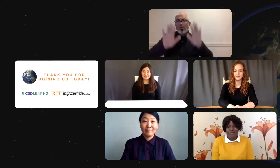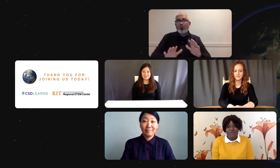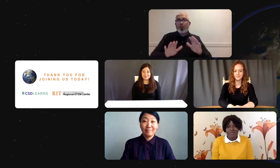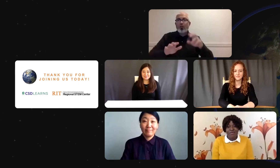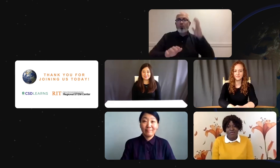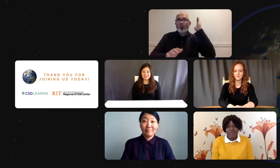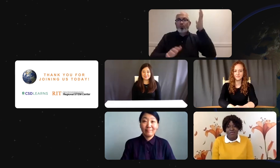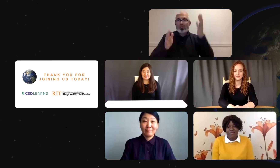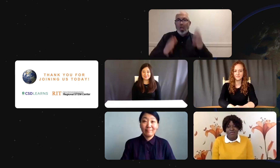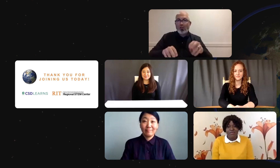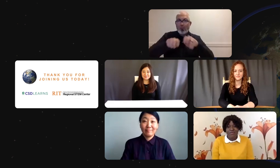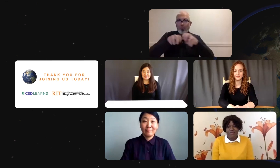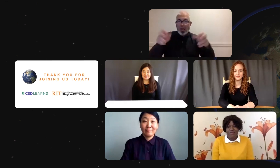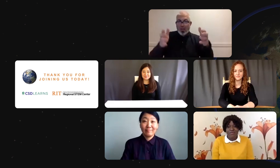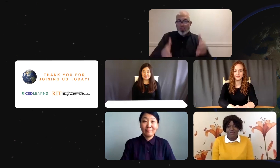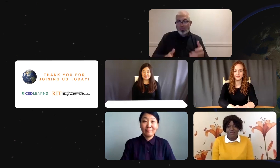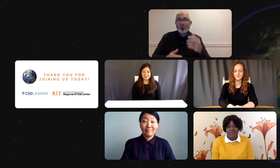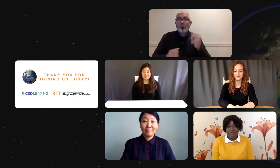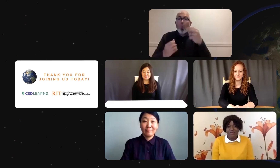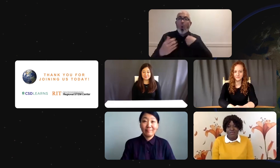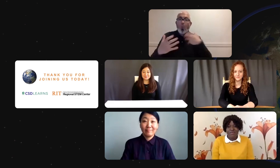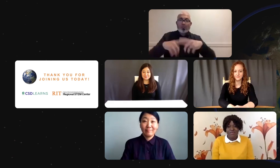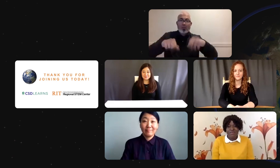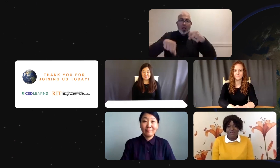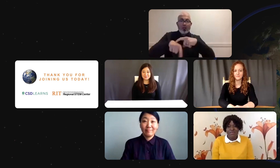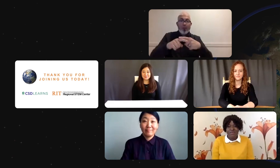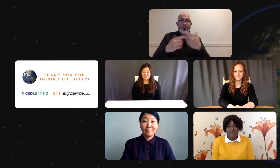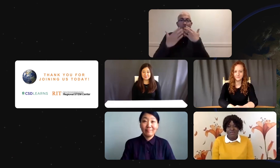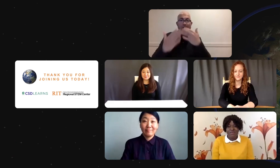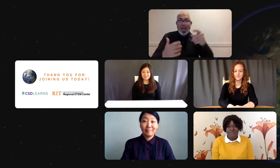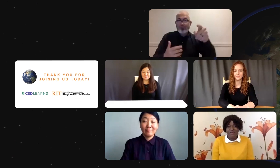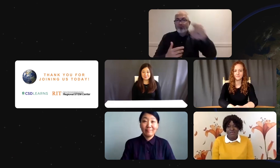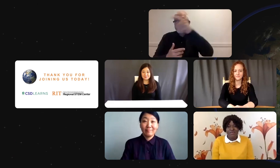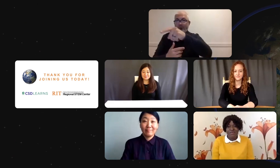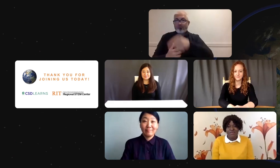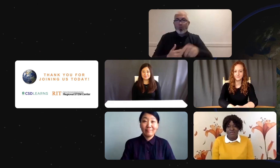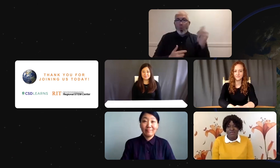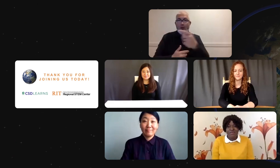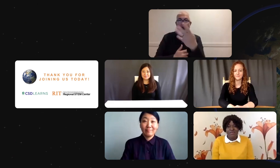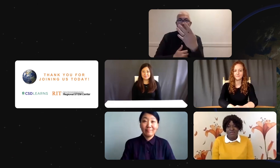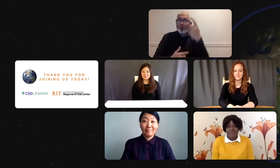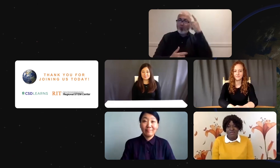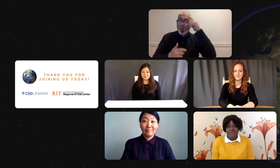Today's webinar wouldn't have happened without our amazing panelists.